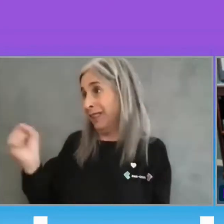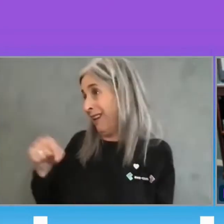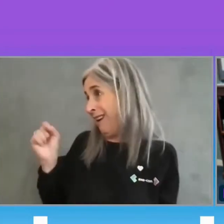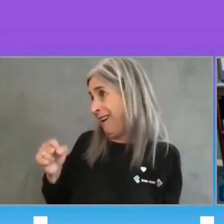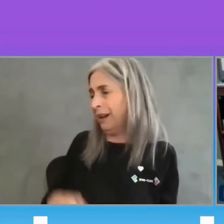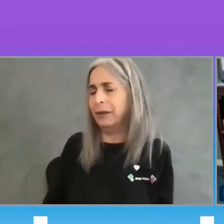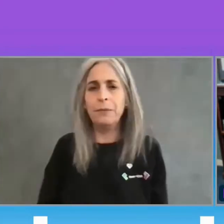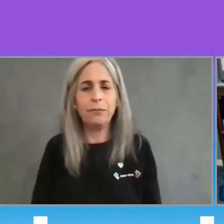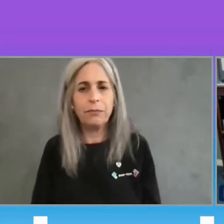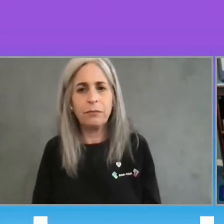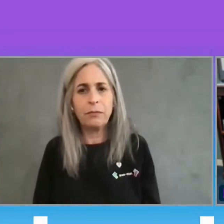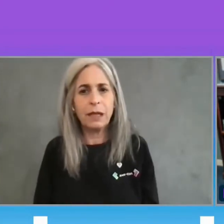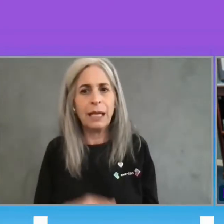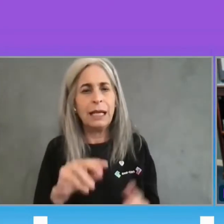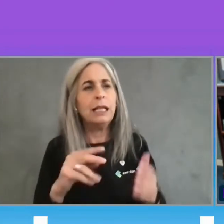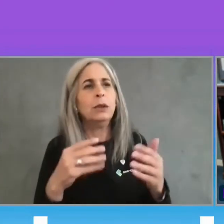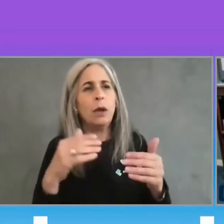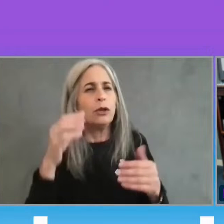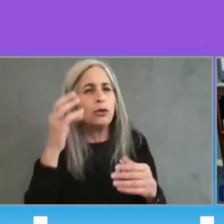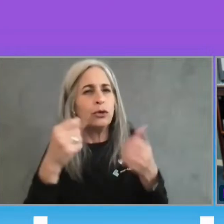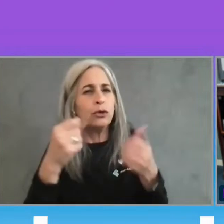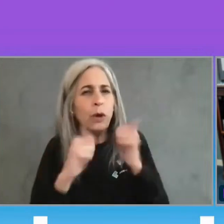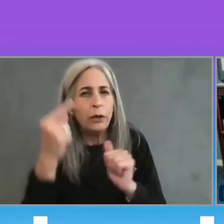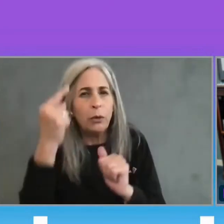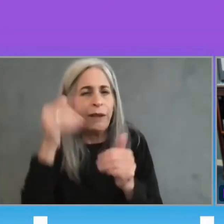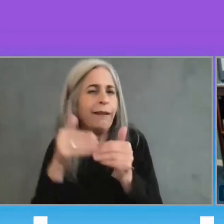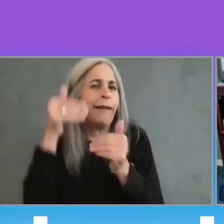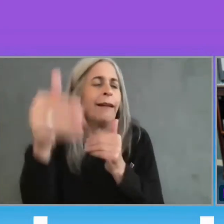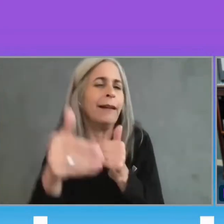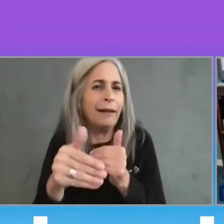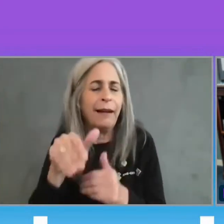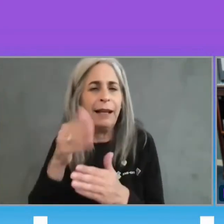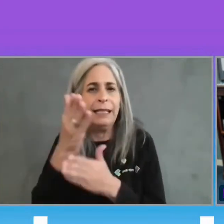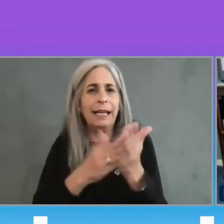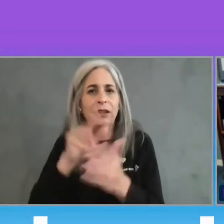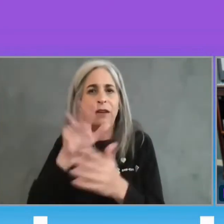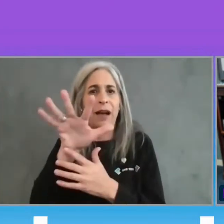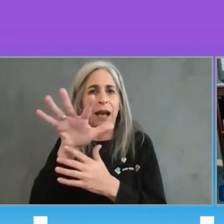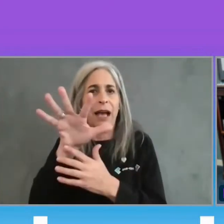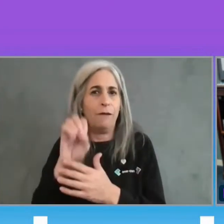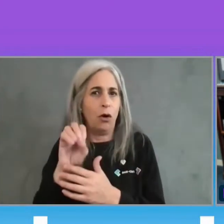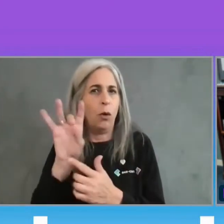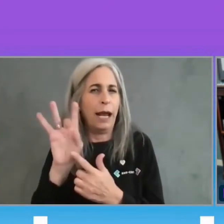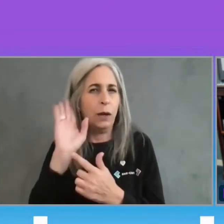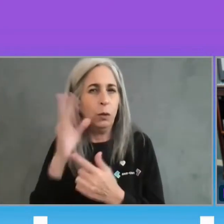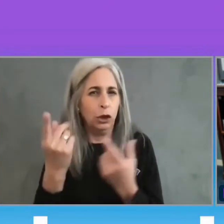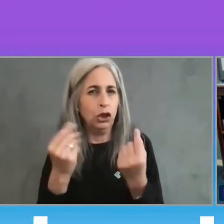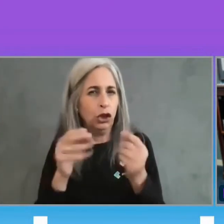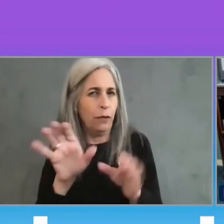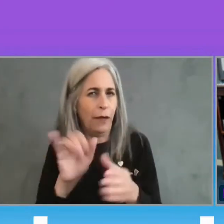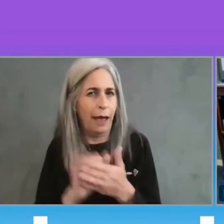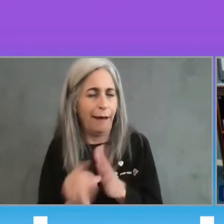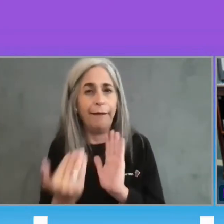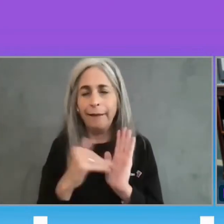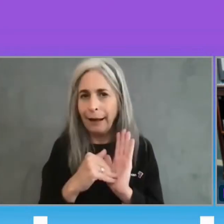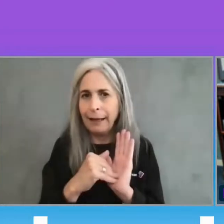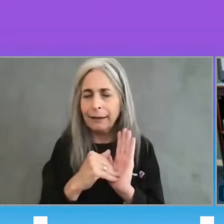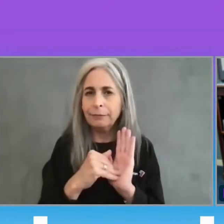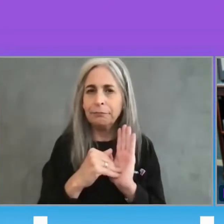to be forward leaning. And that's what I'm trying to do. And this is what section 508 is